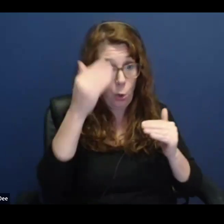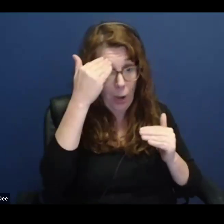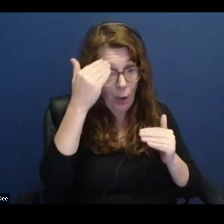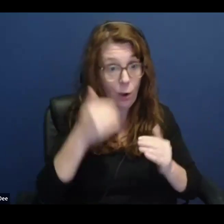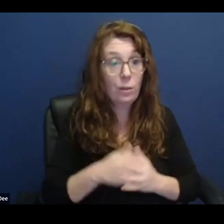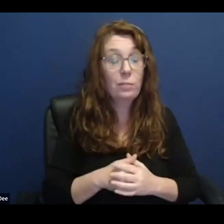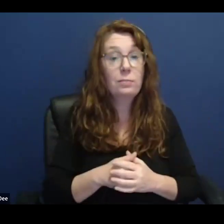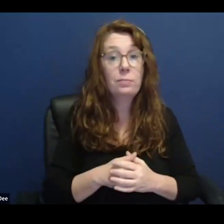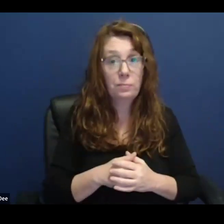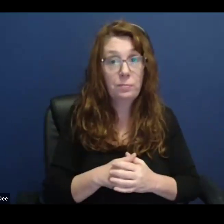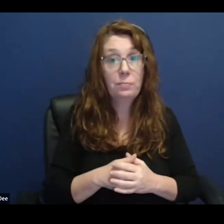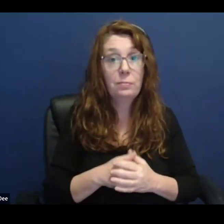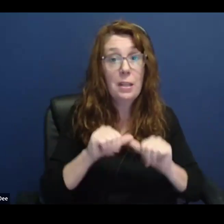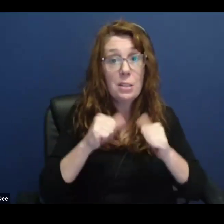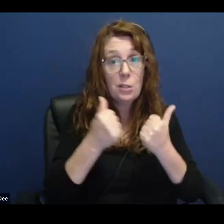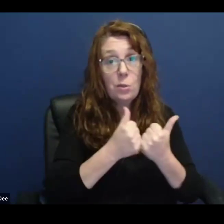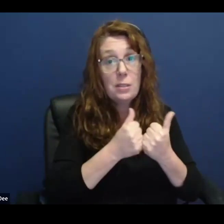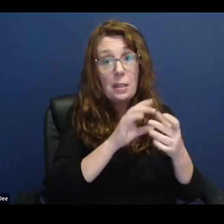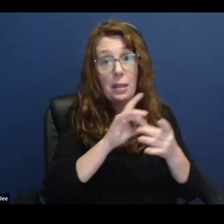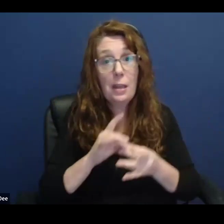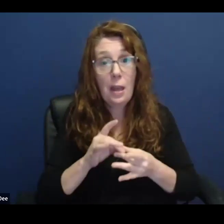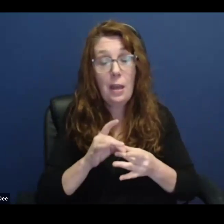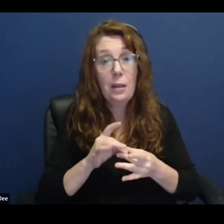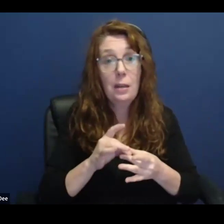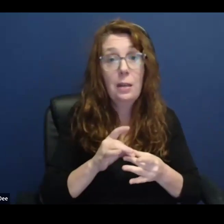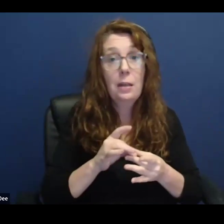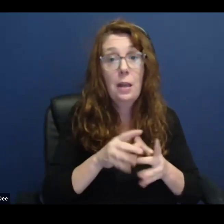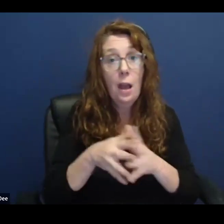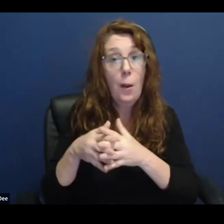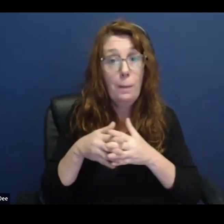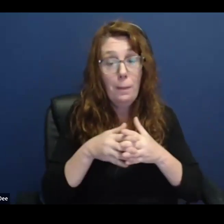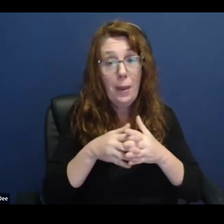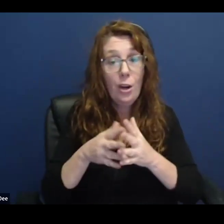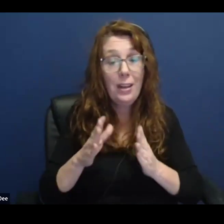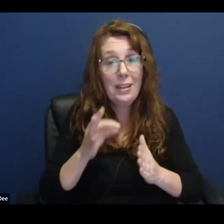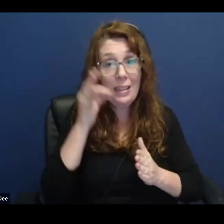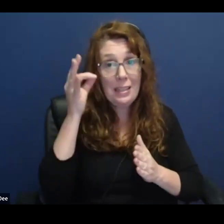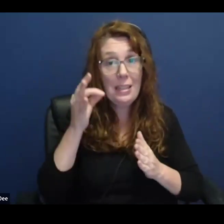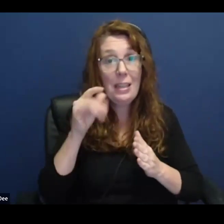um the Association on American Indian Affairs will be hosting its 10th annual repatriation